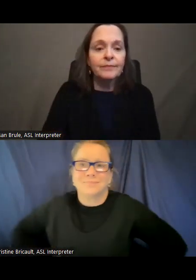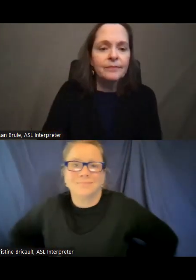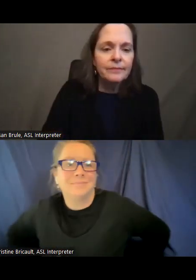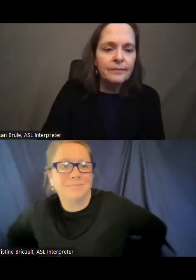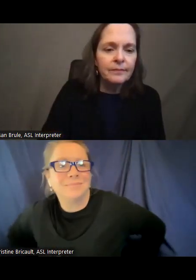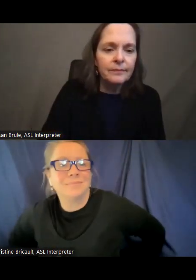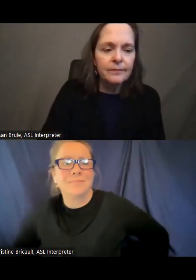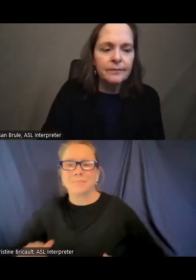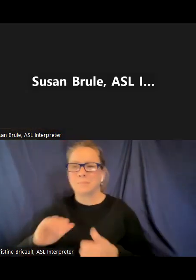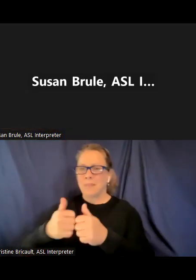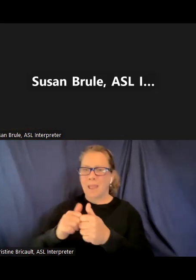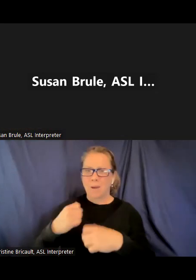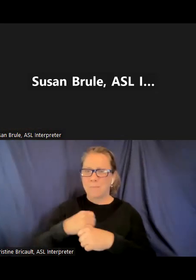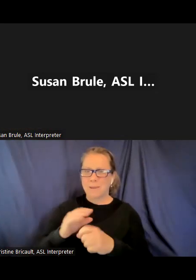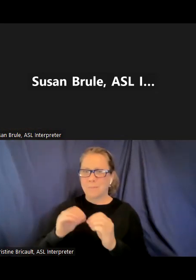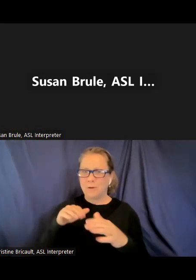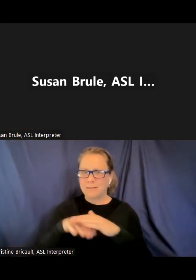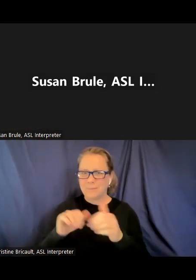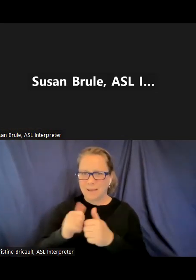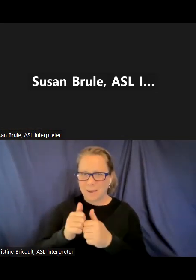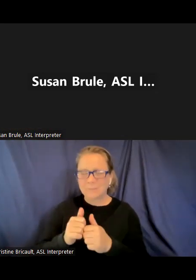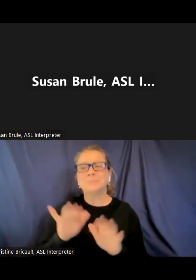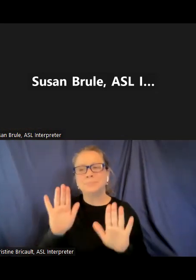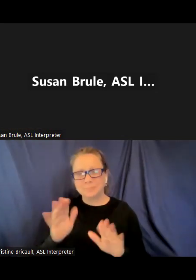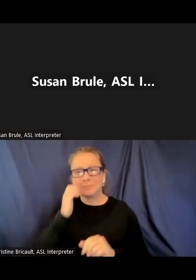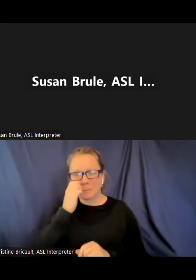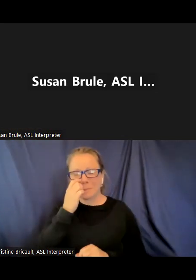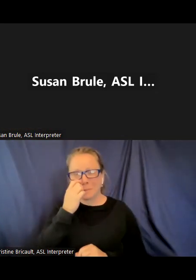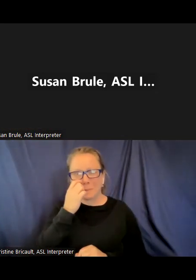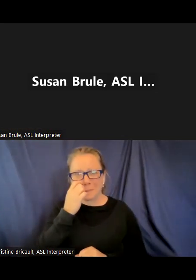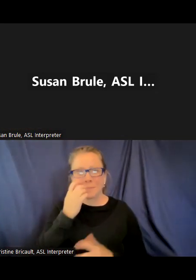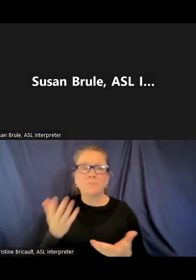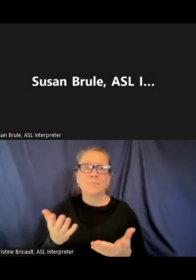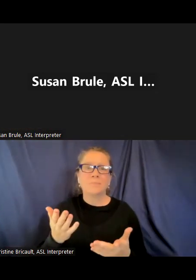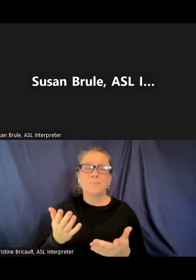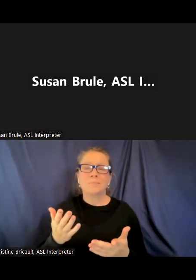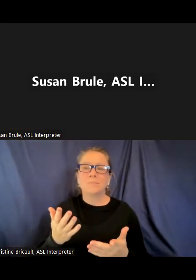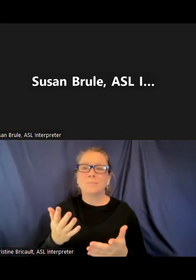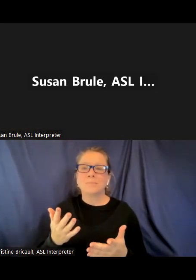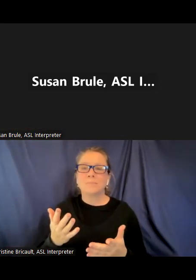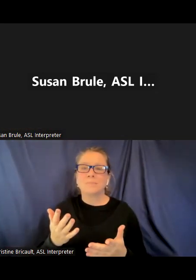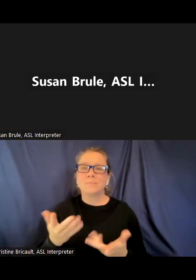The first thing you're going to want to do is to eliminate unnecessary eligibility criteria.